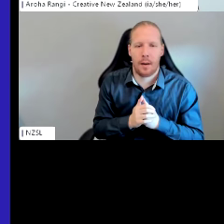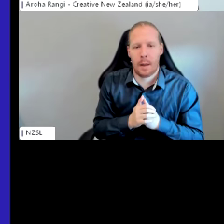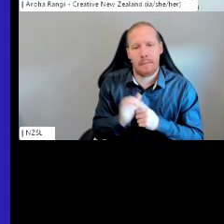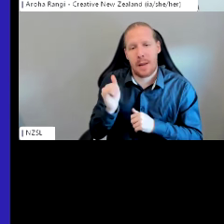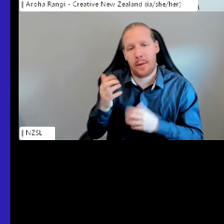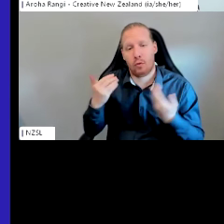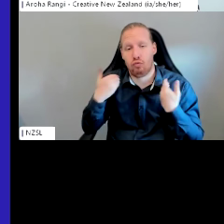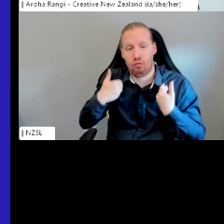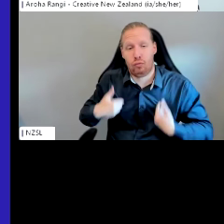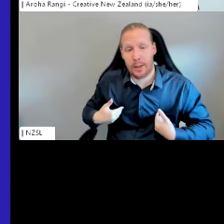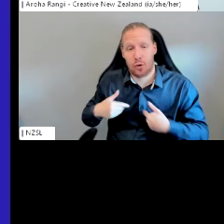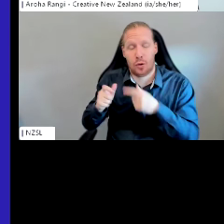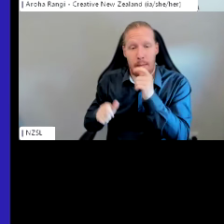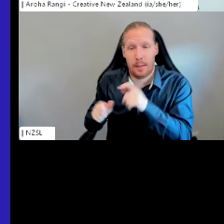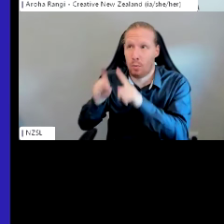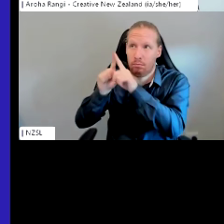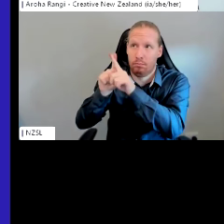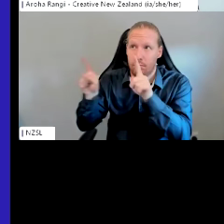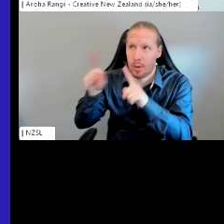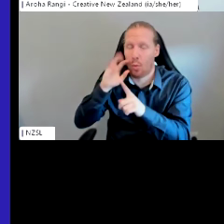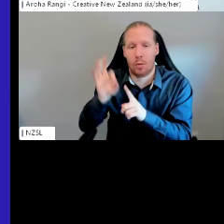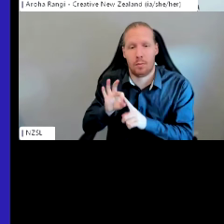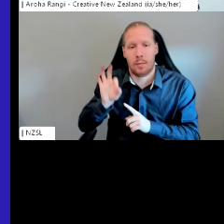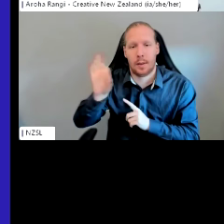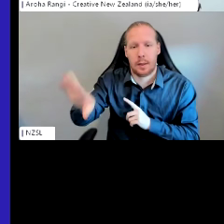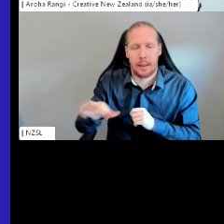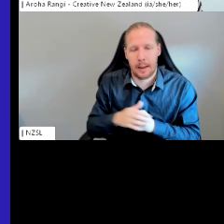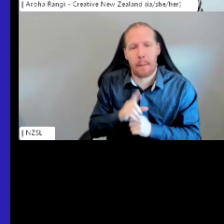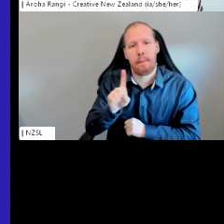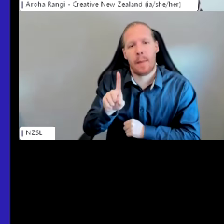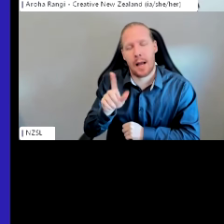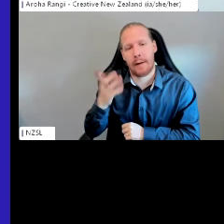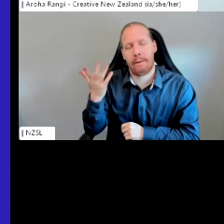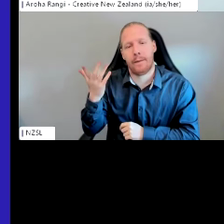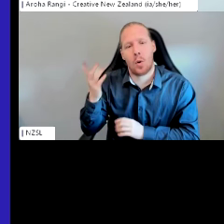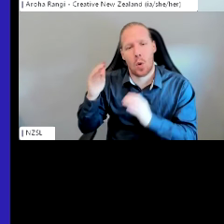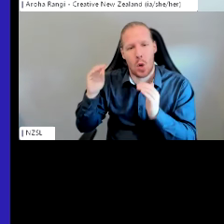but people getting into philanthropy want to feel like their modest amount of money has made